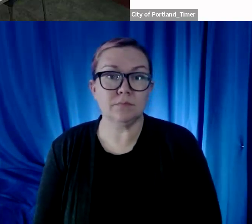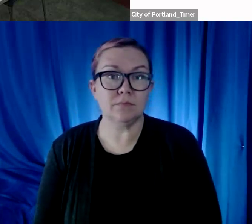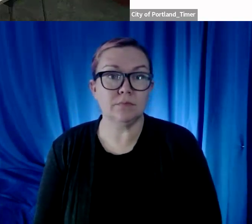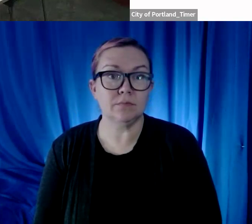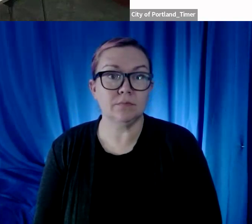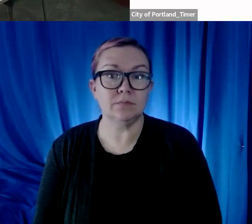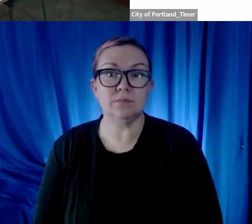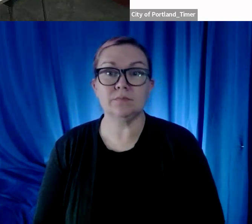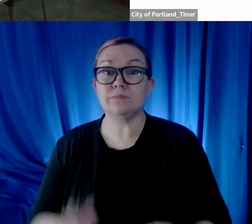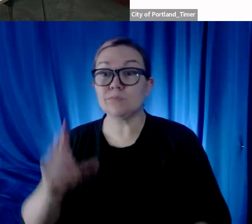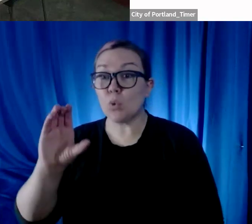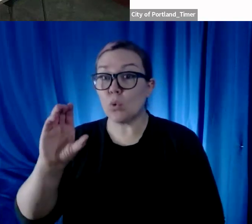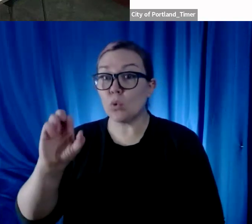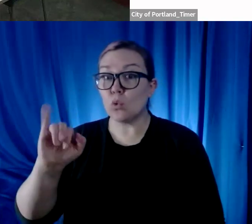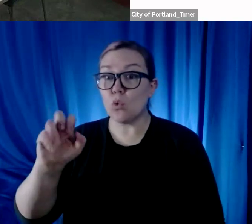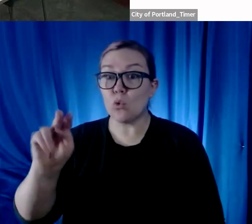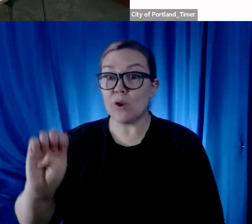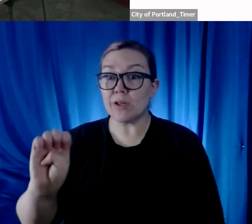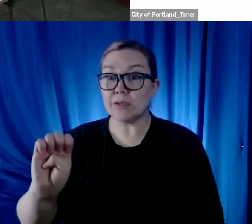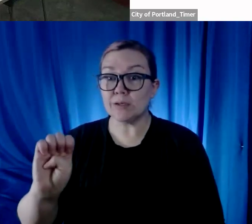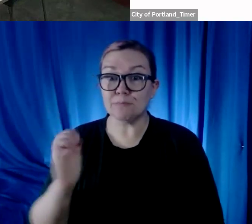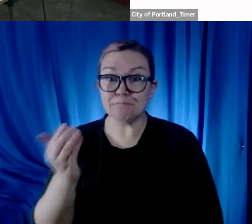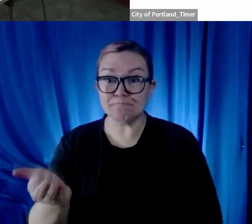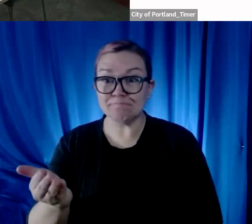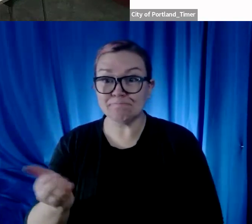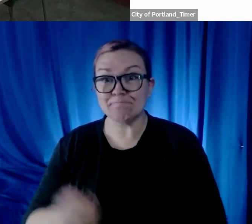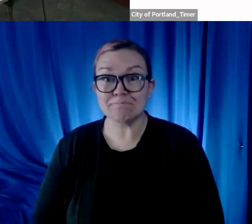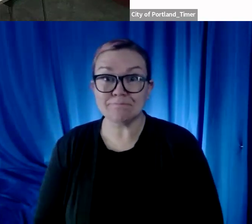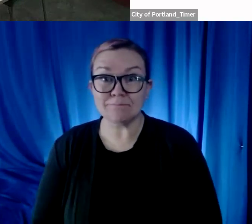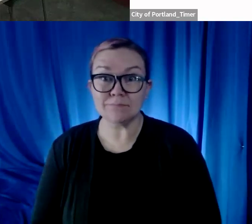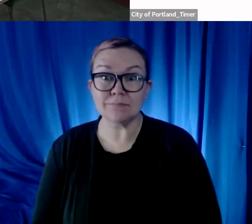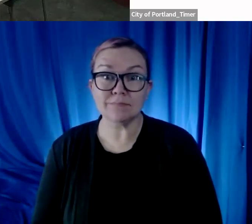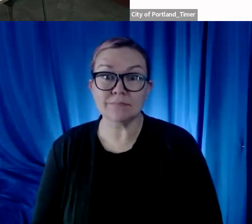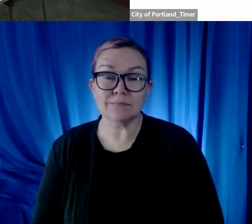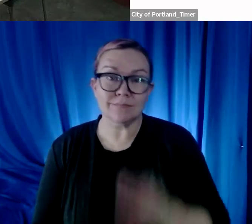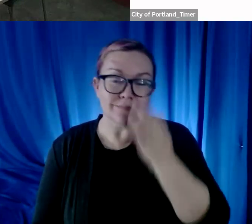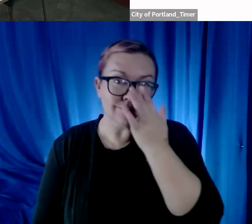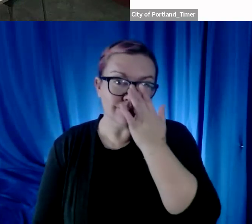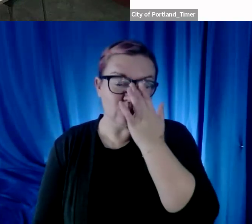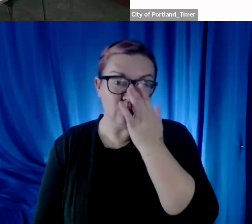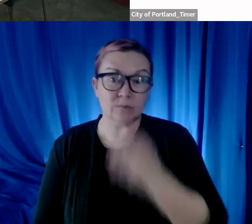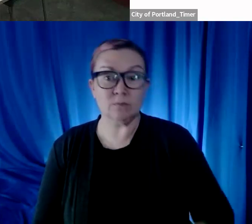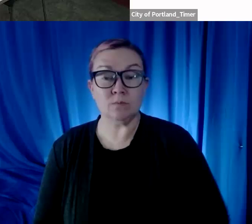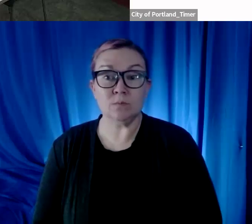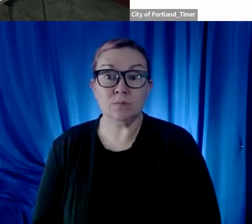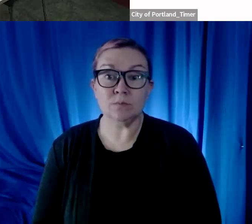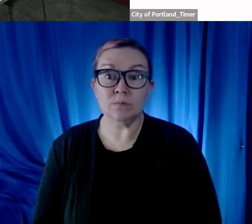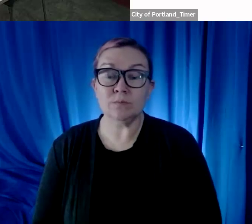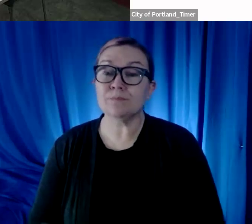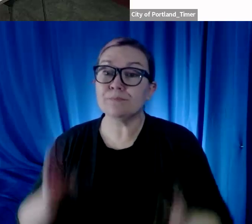Corinne.